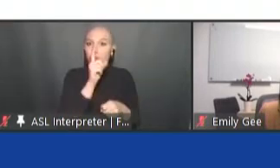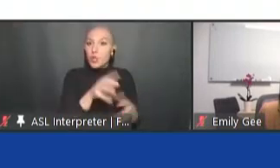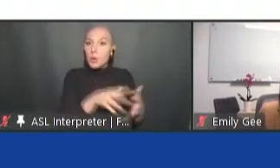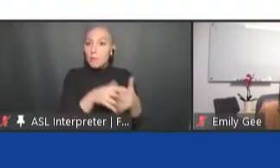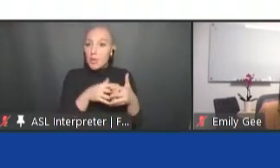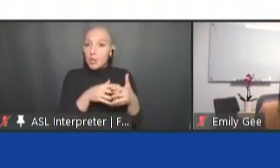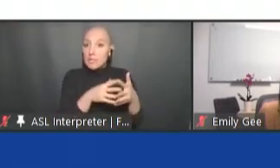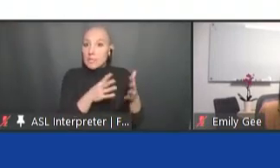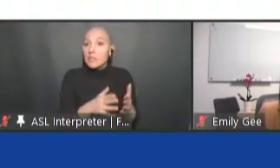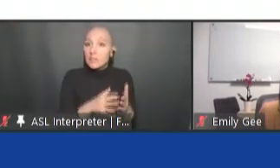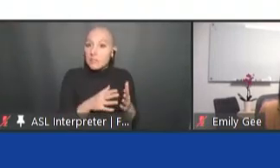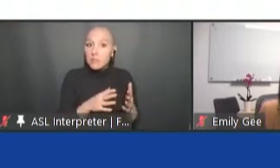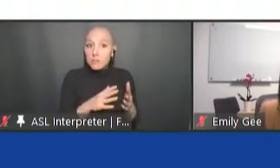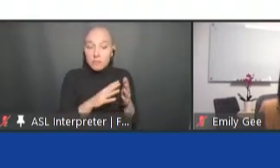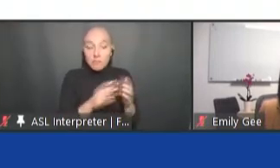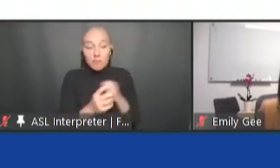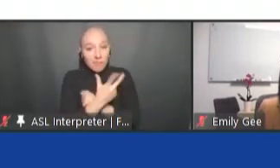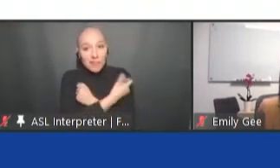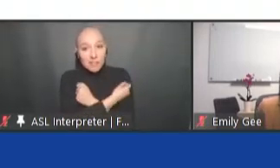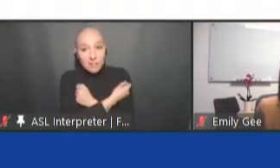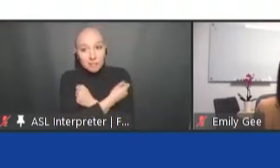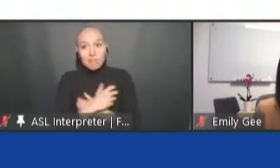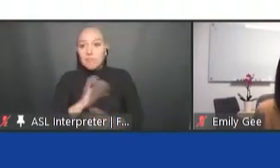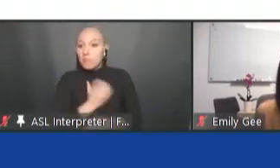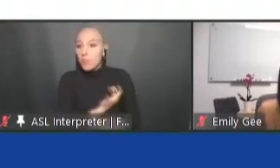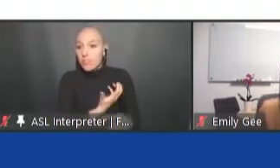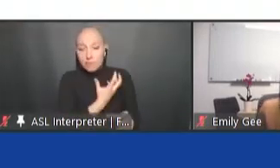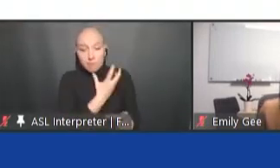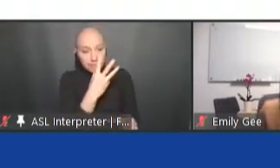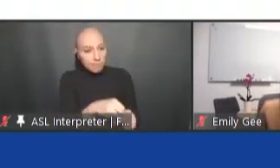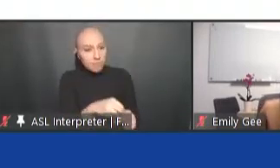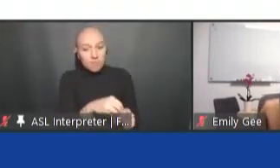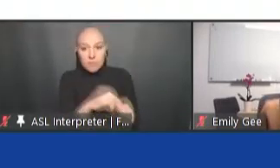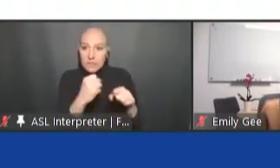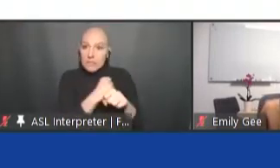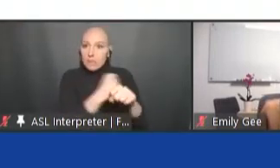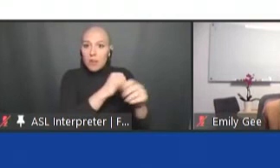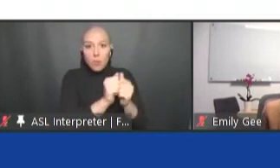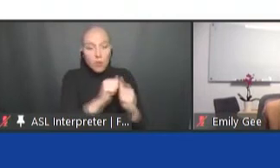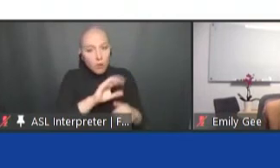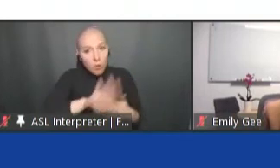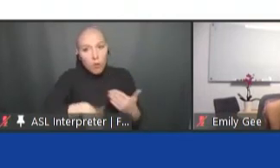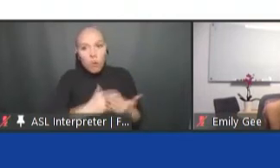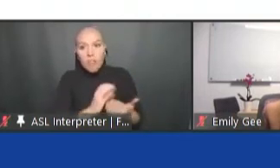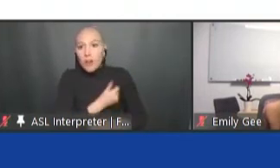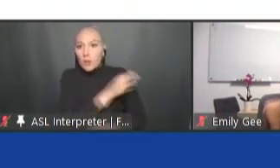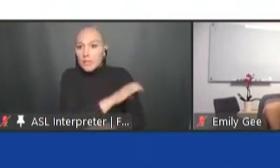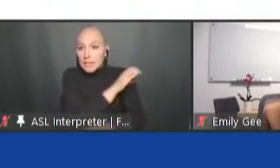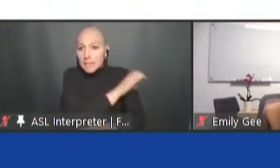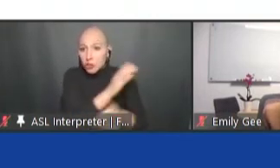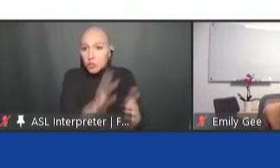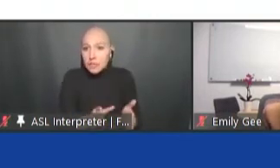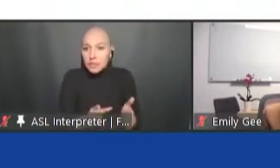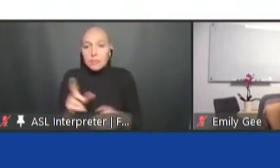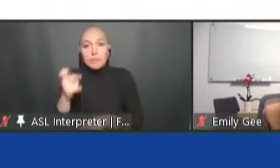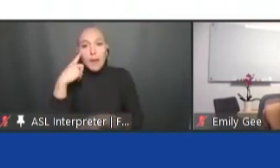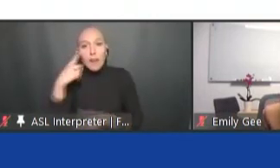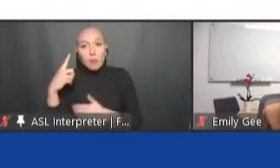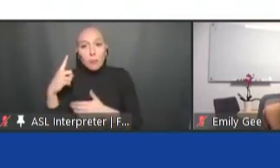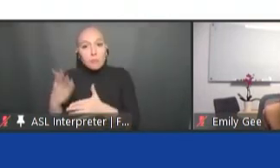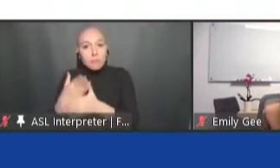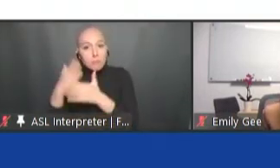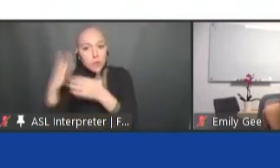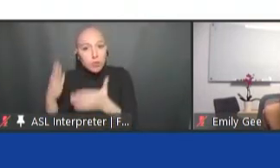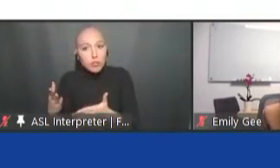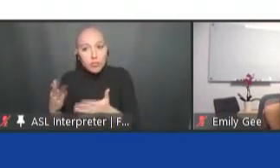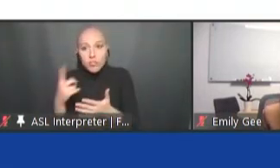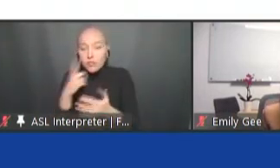been in this fight with all of our clinicians and our government partners for over two years now.